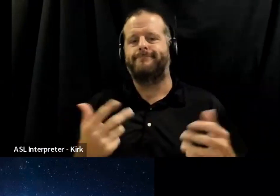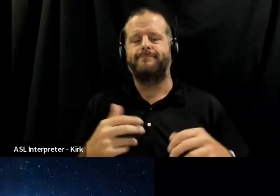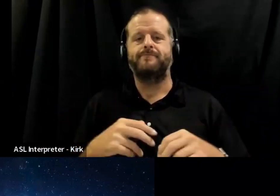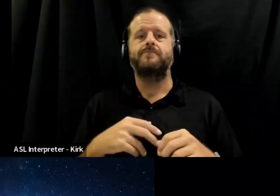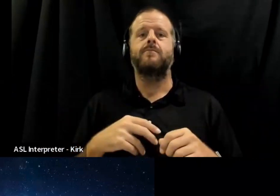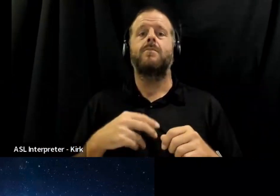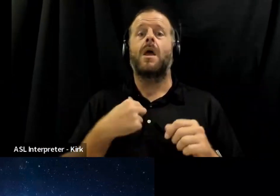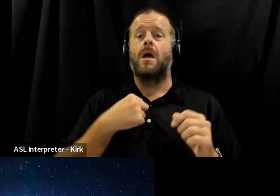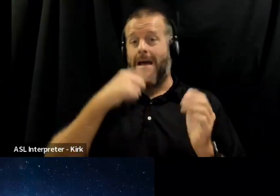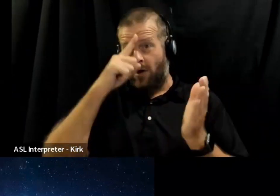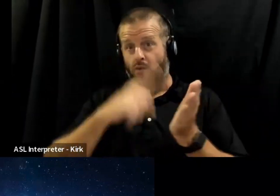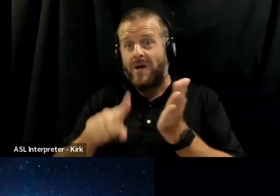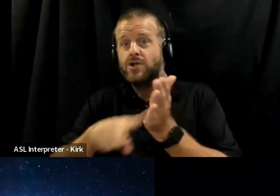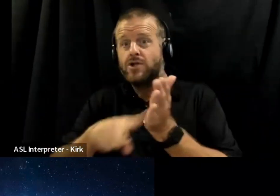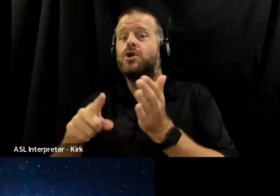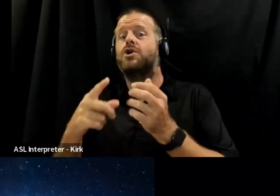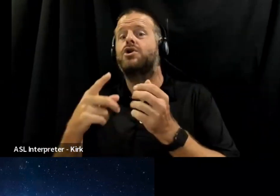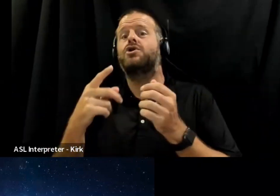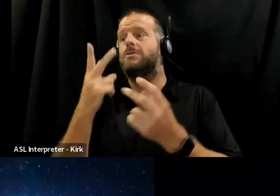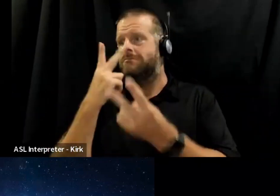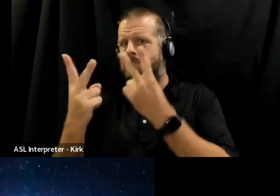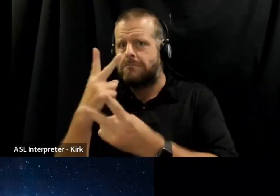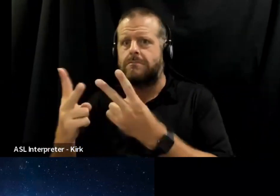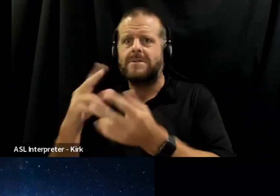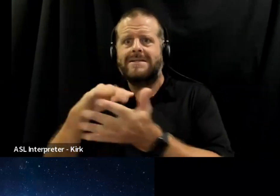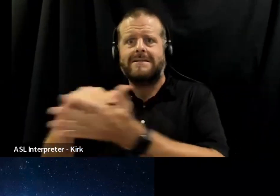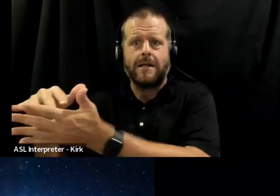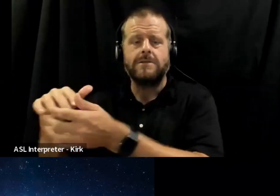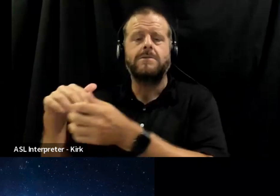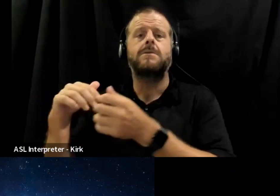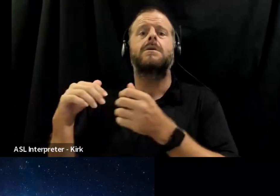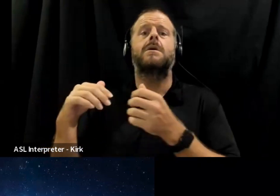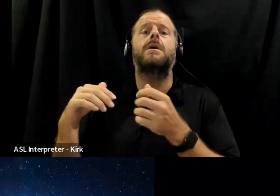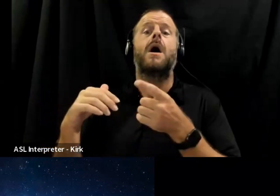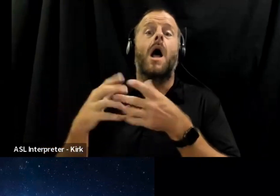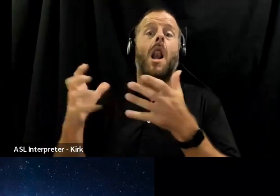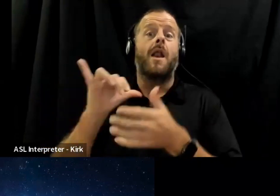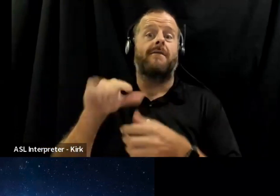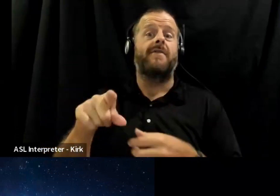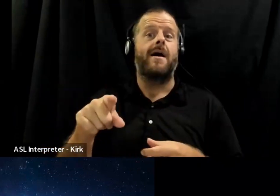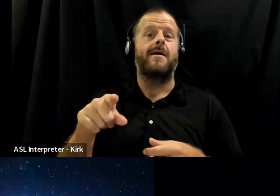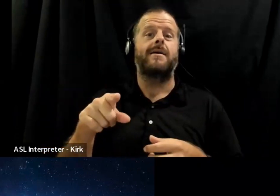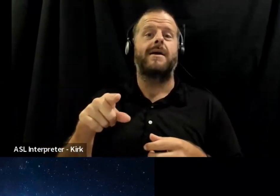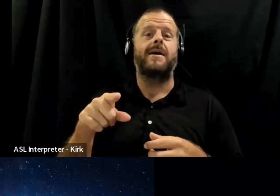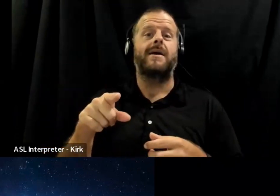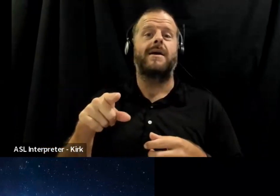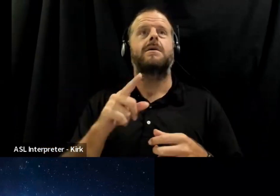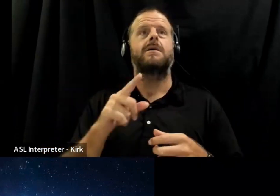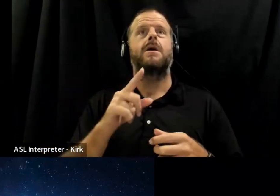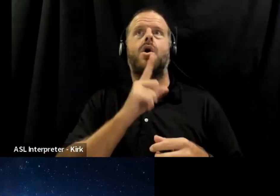dug into in the literature, a lot of that is what you're talking about is my, are my work peers